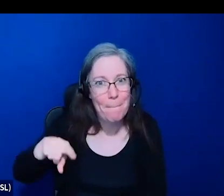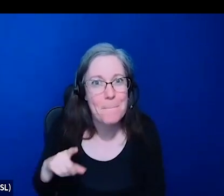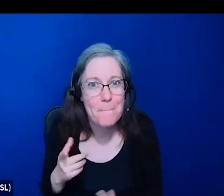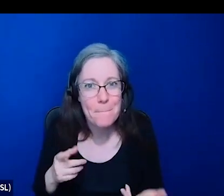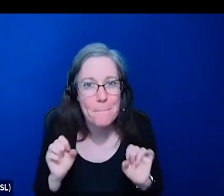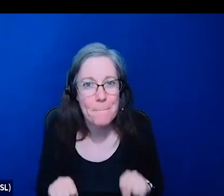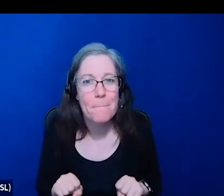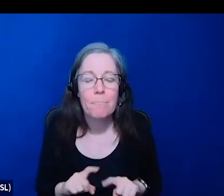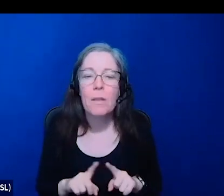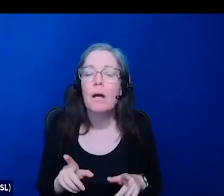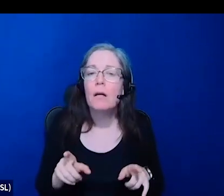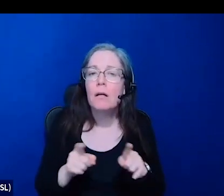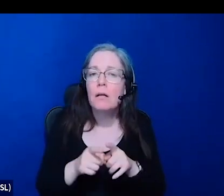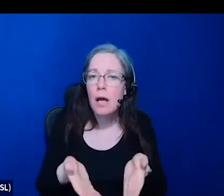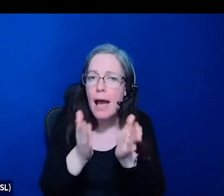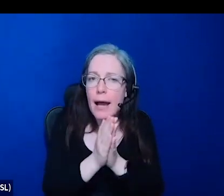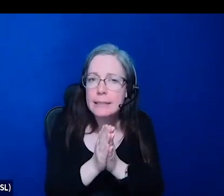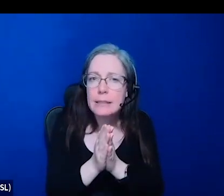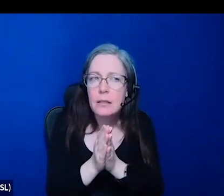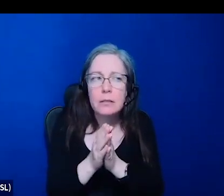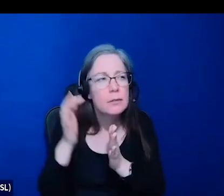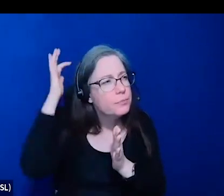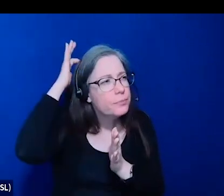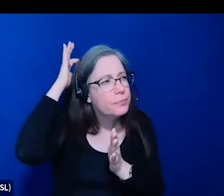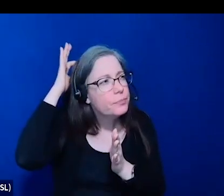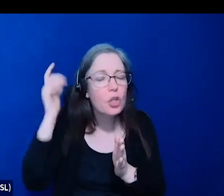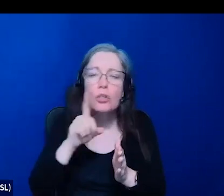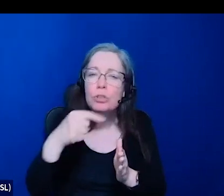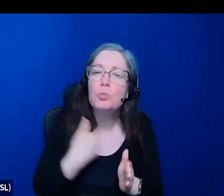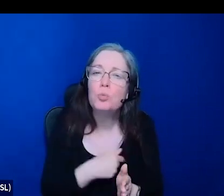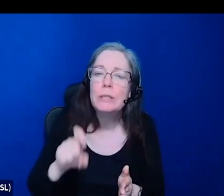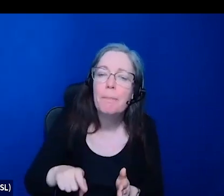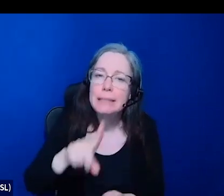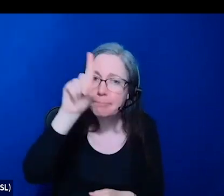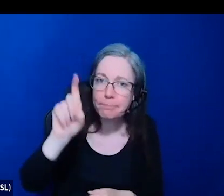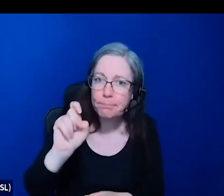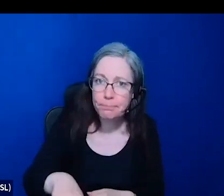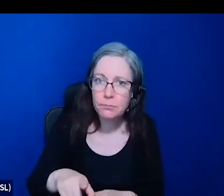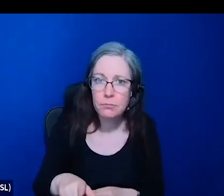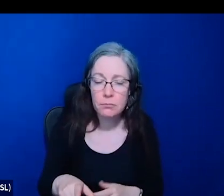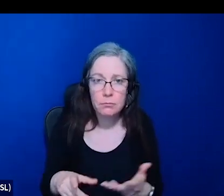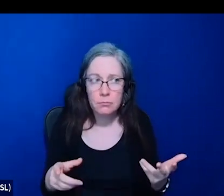Again, I just want to ask, we need to ask the question out loud, is all of this necessary?